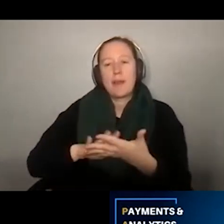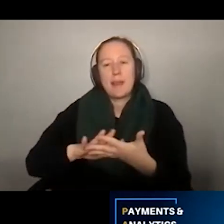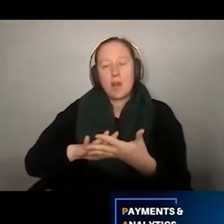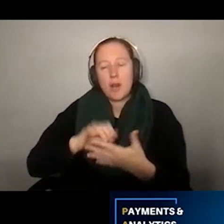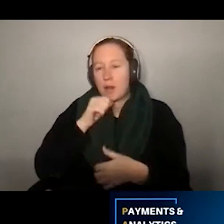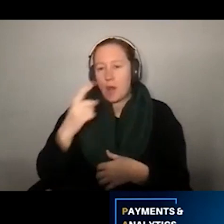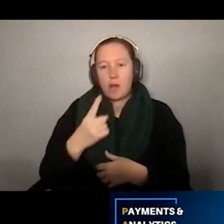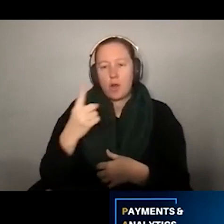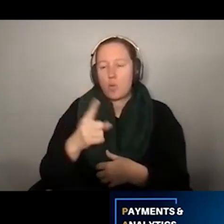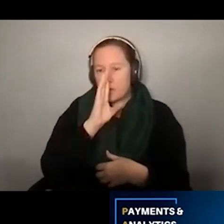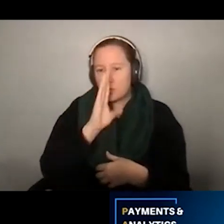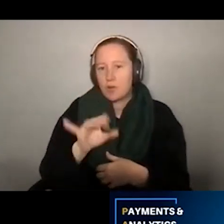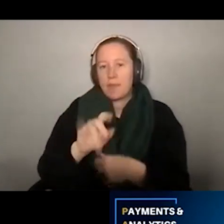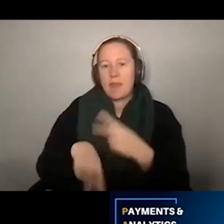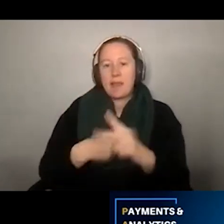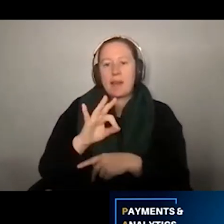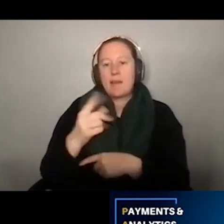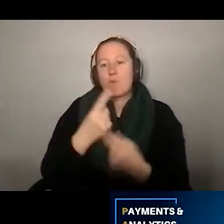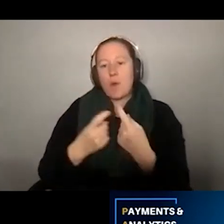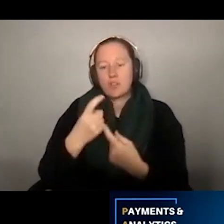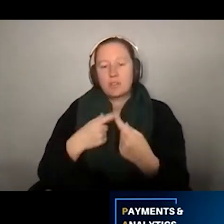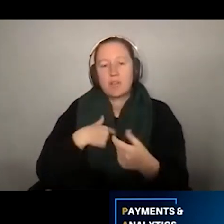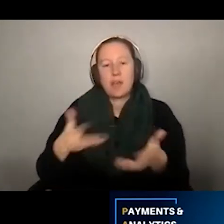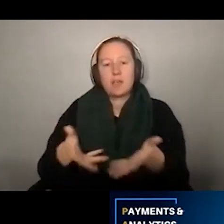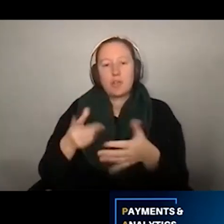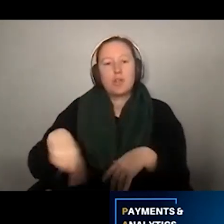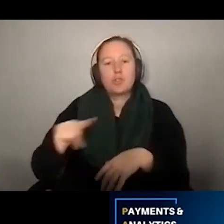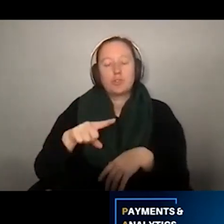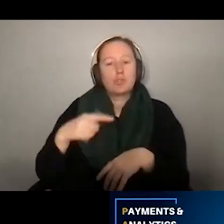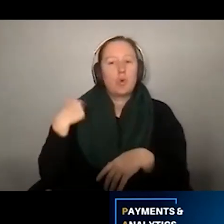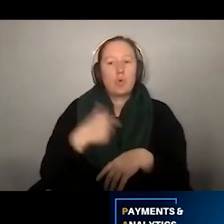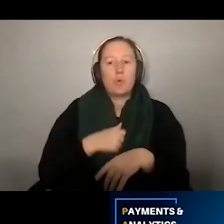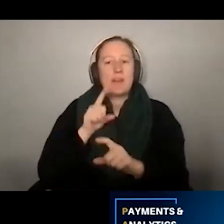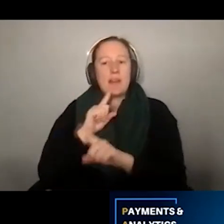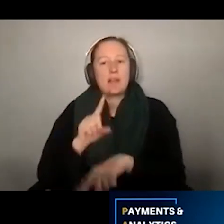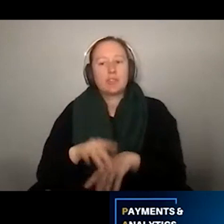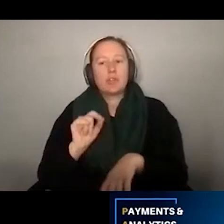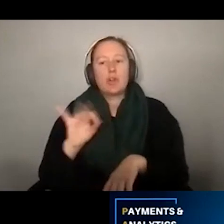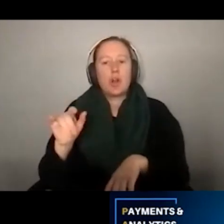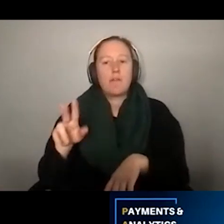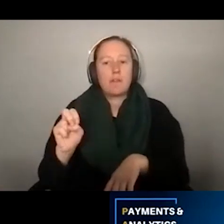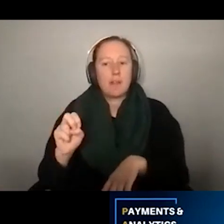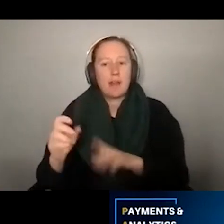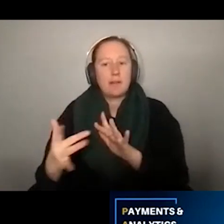For these questions, I would actually encourage that we take that question offline and you reach out to us directly so we can have